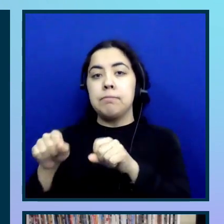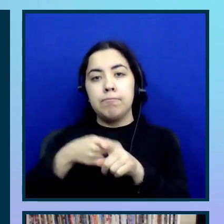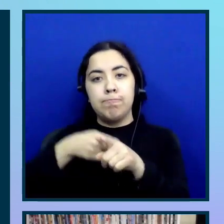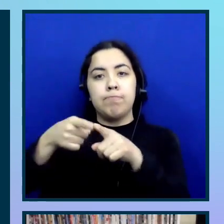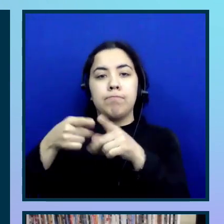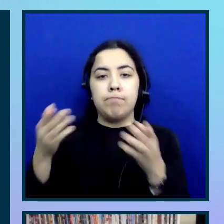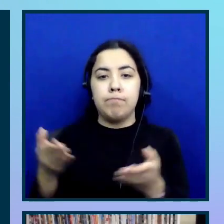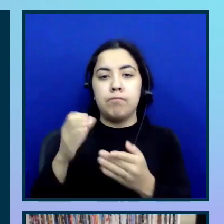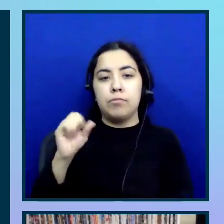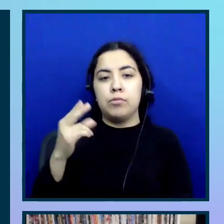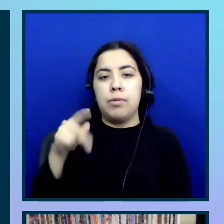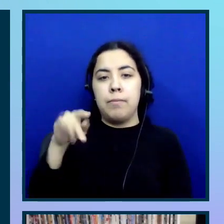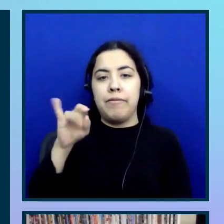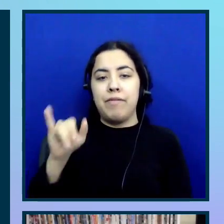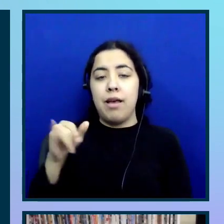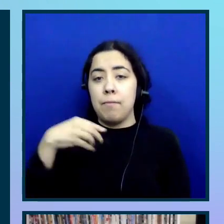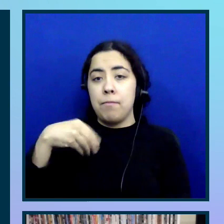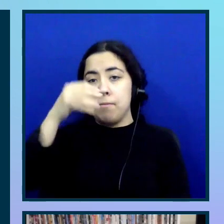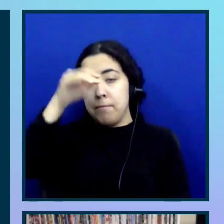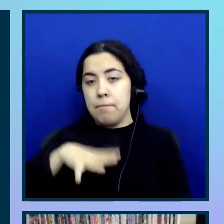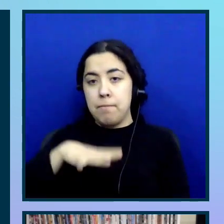I'm a bald white man with a little bit of chin hair.